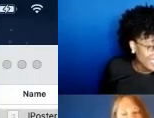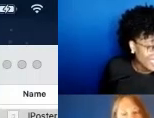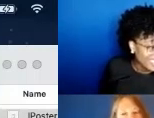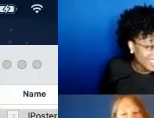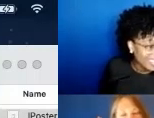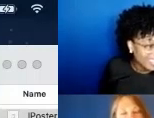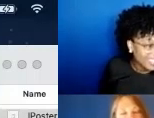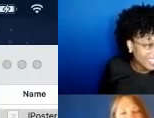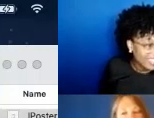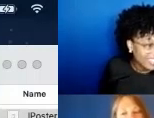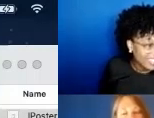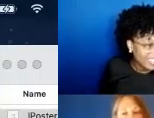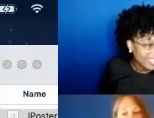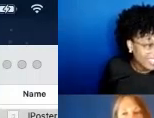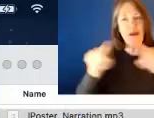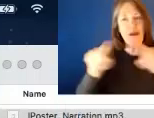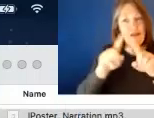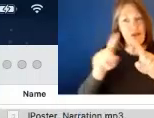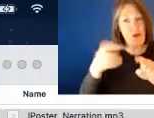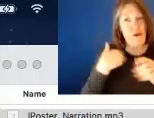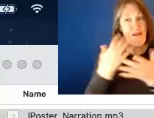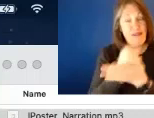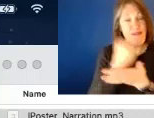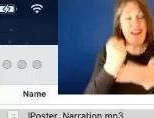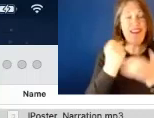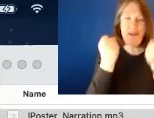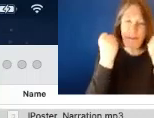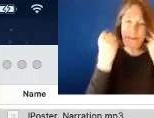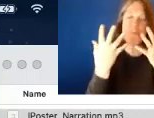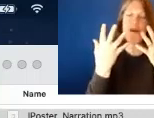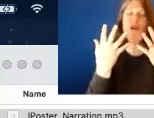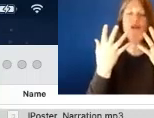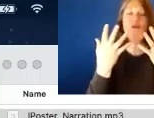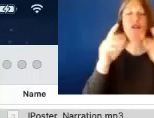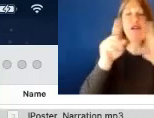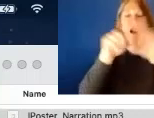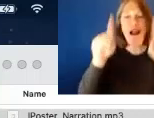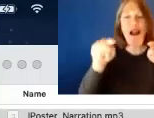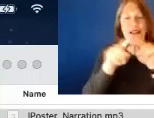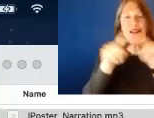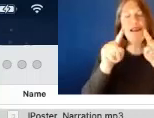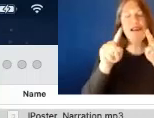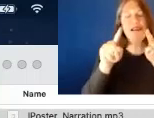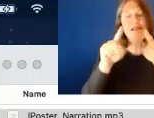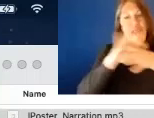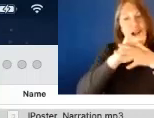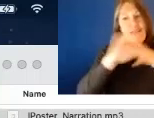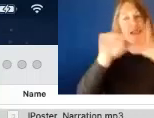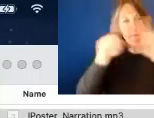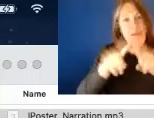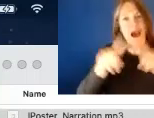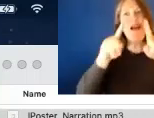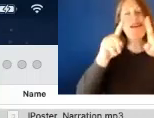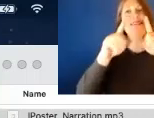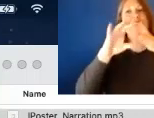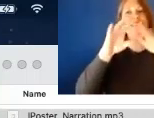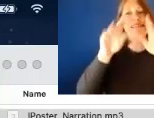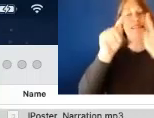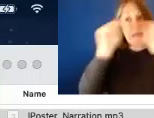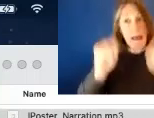07:21:04 advantages of multiple content box template that you can divided up into subjects.